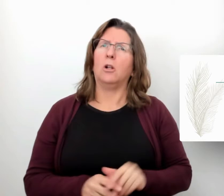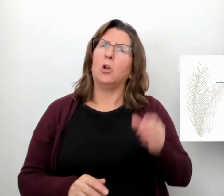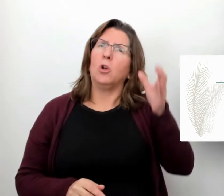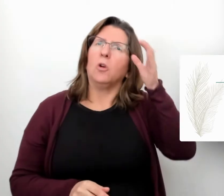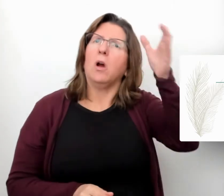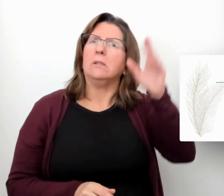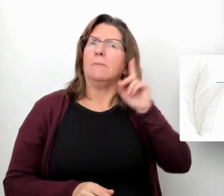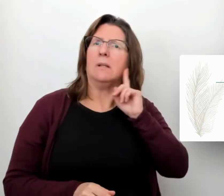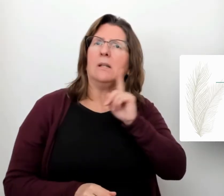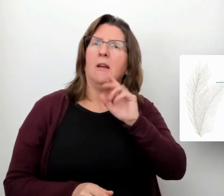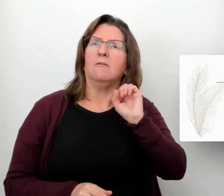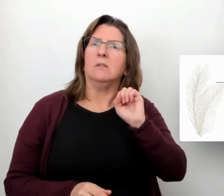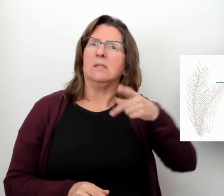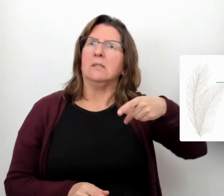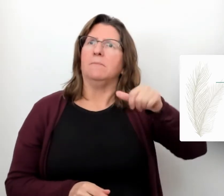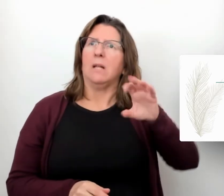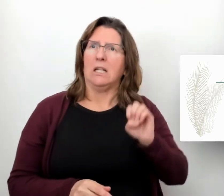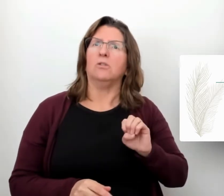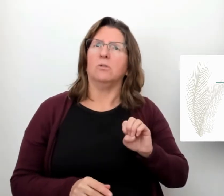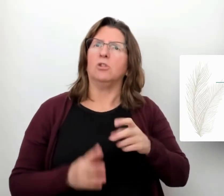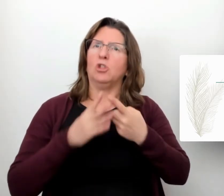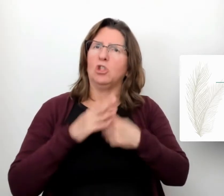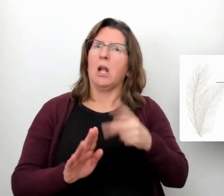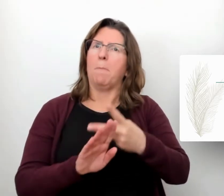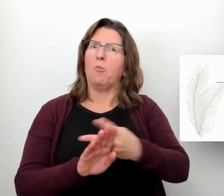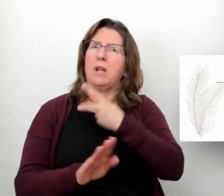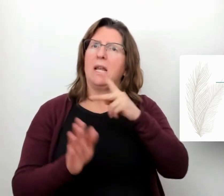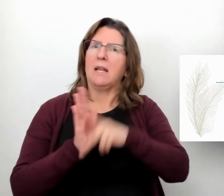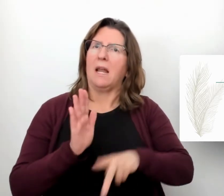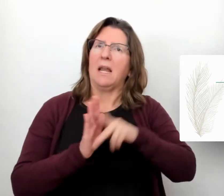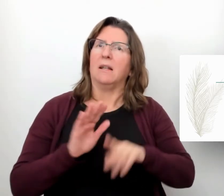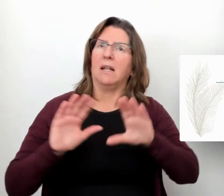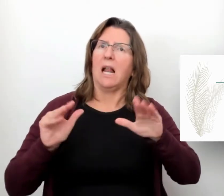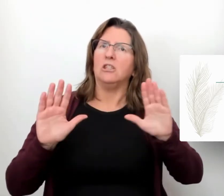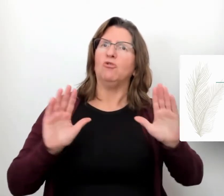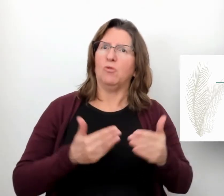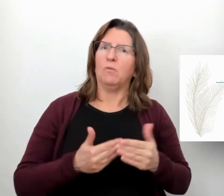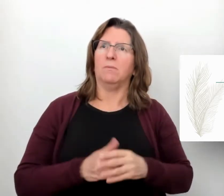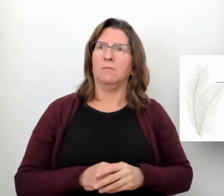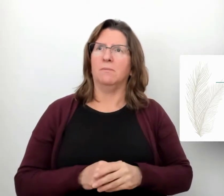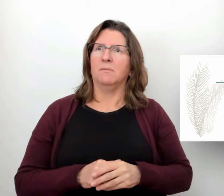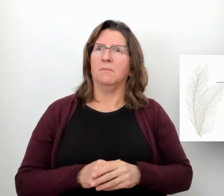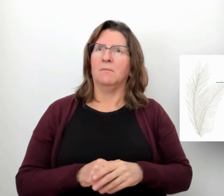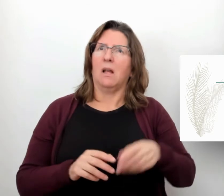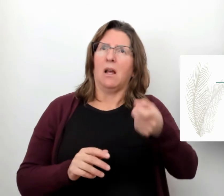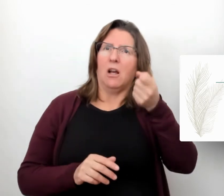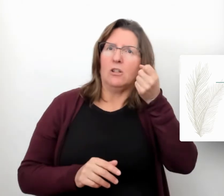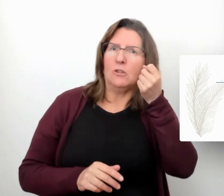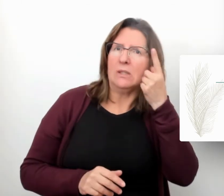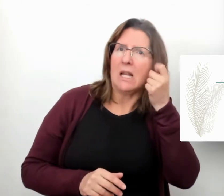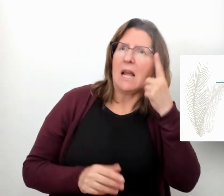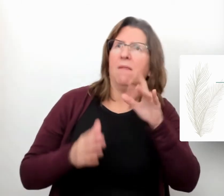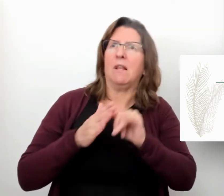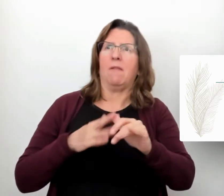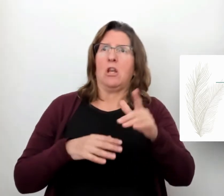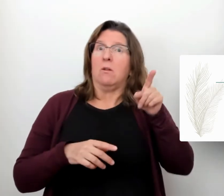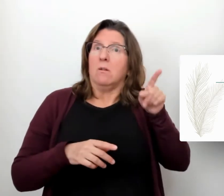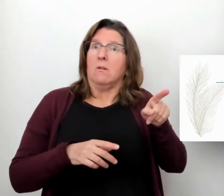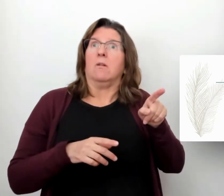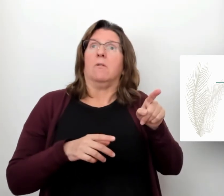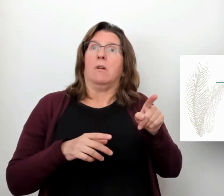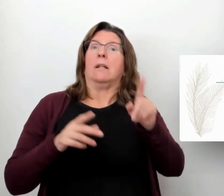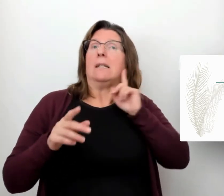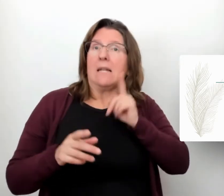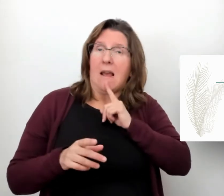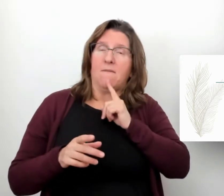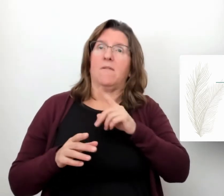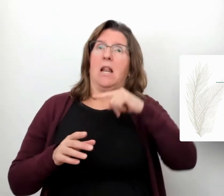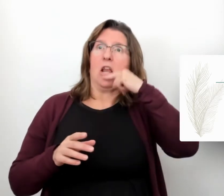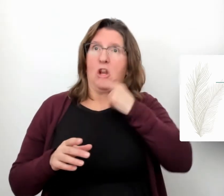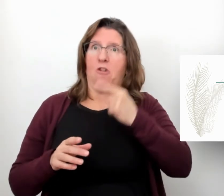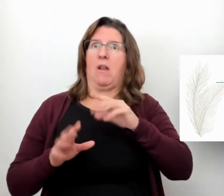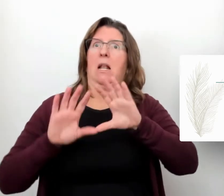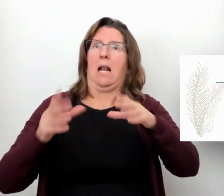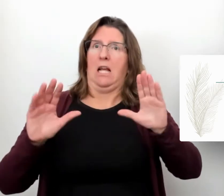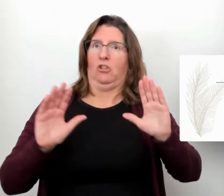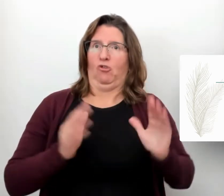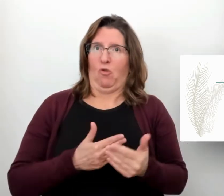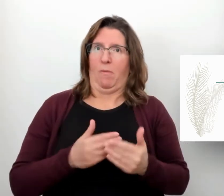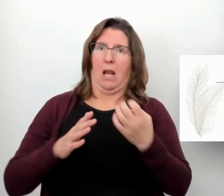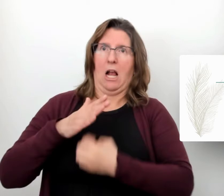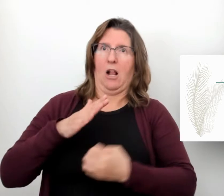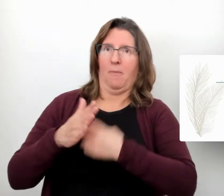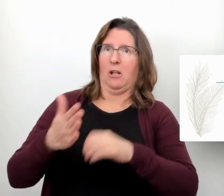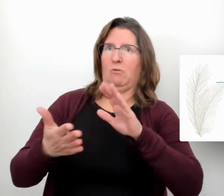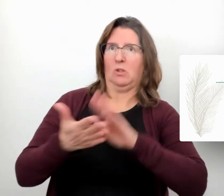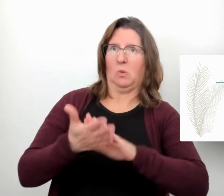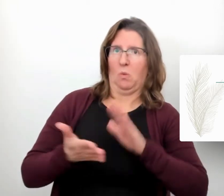Creating deaf spaces can begin in pre-K. The deaf mainstreamed elementary child is always in hearing space.